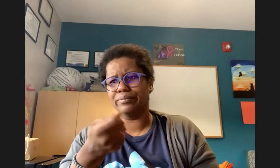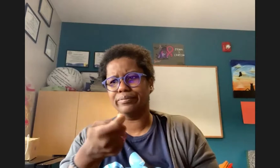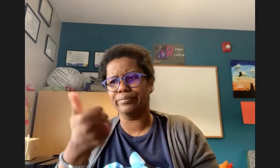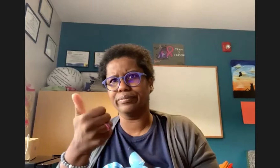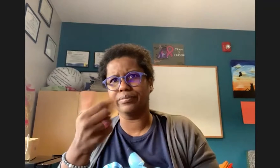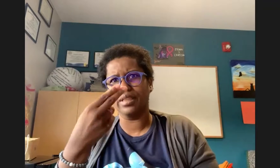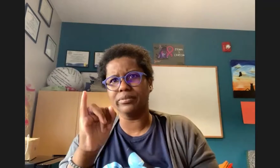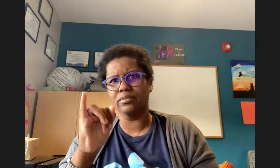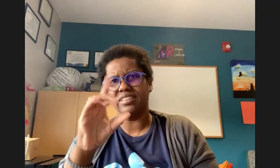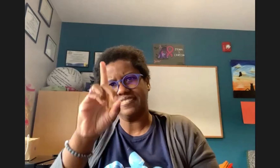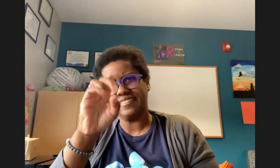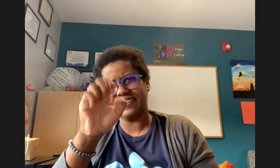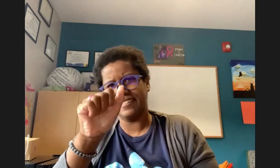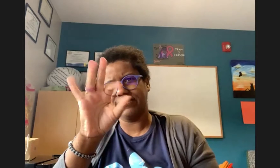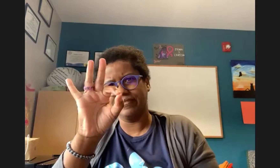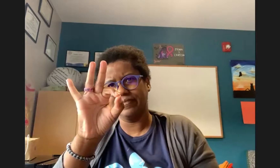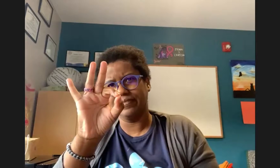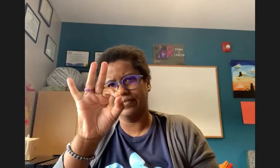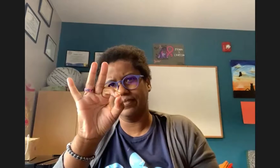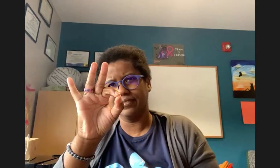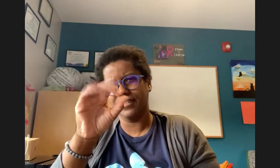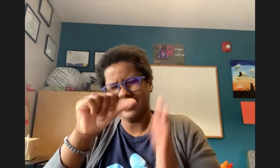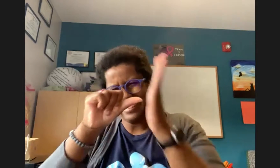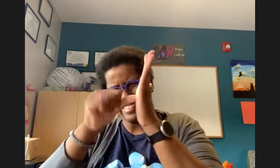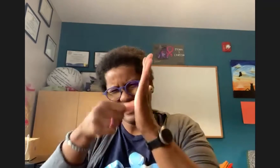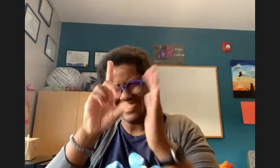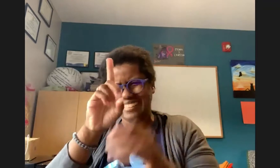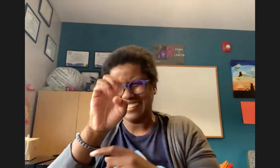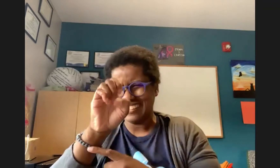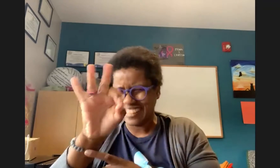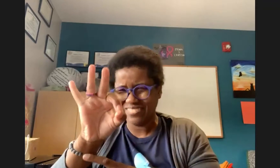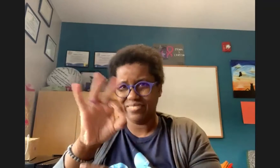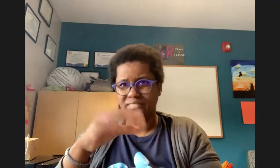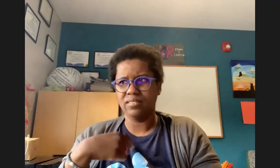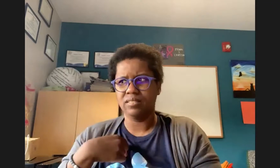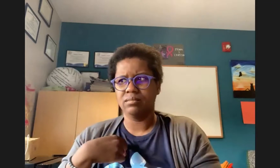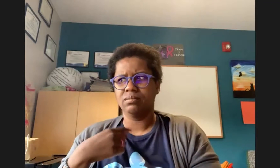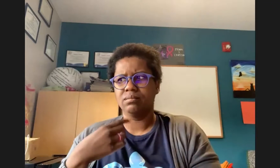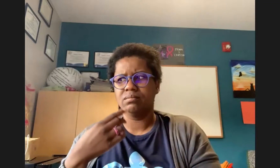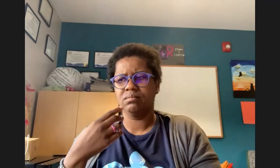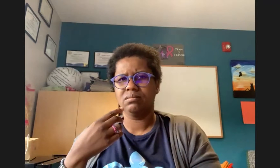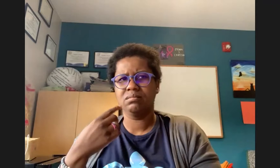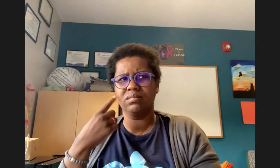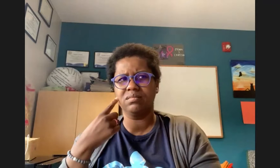and they said, "No, get rid of that. We're Deaf." They emphasized that Deaf identity.